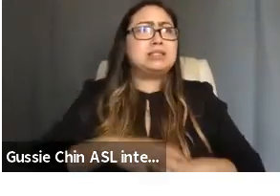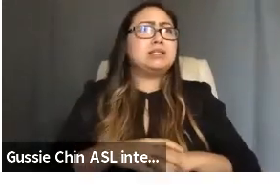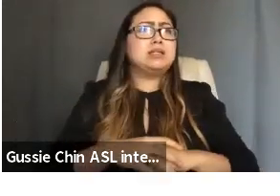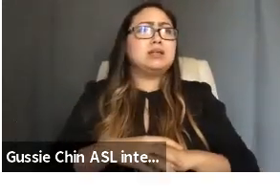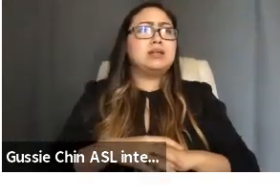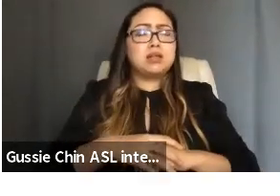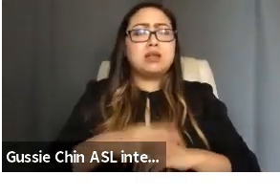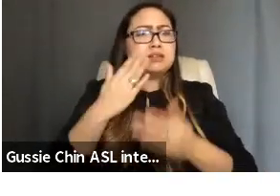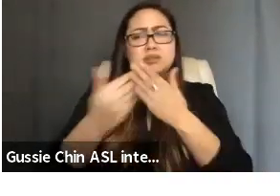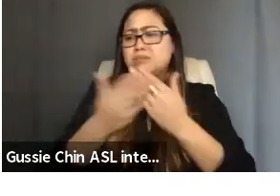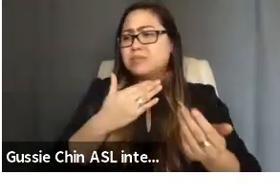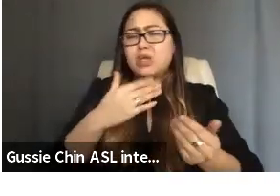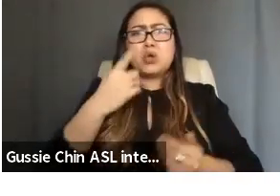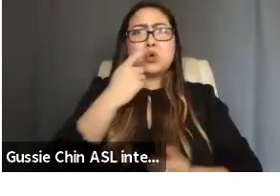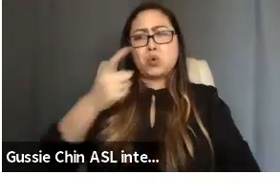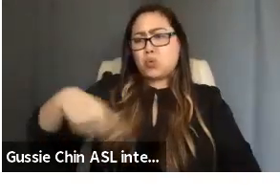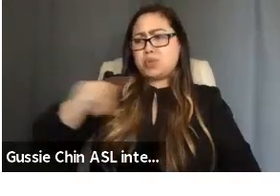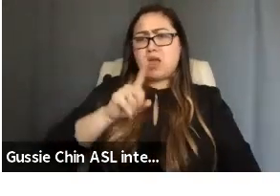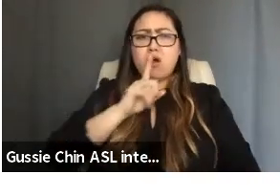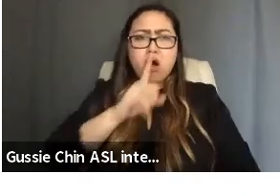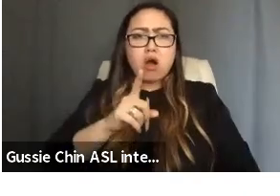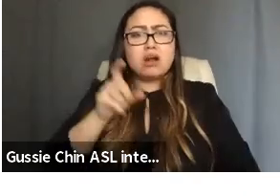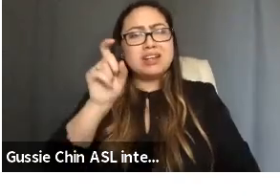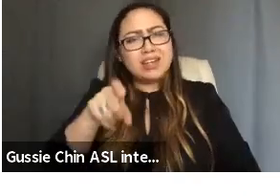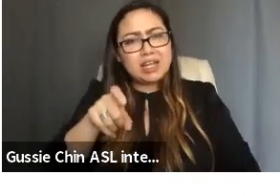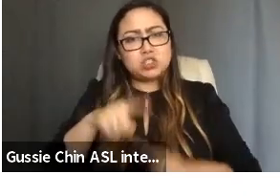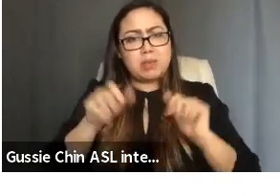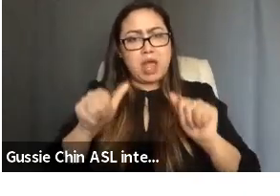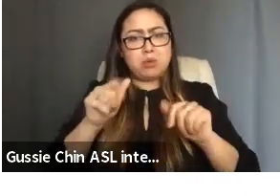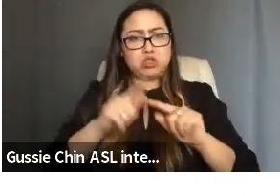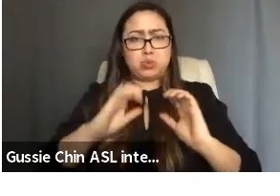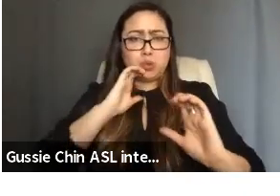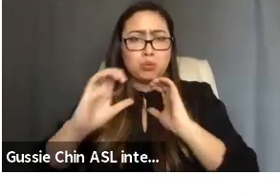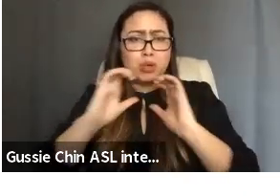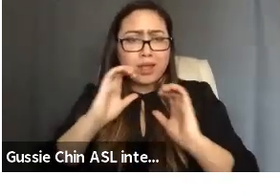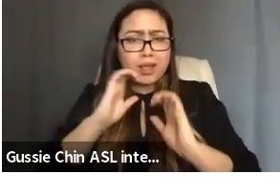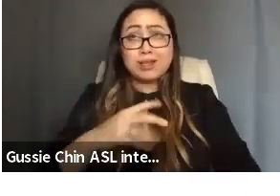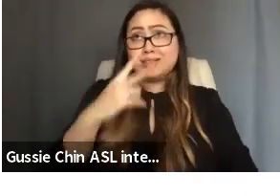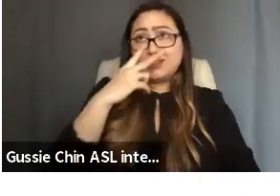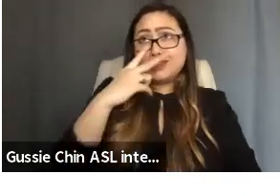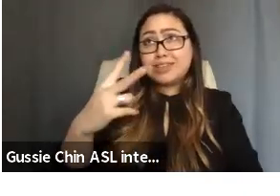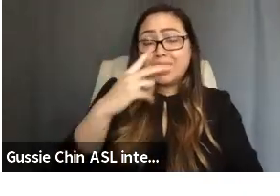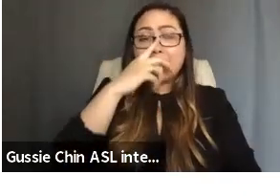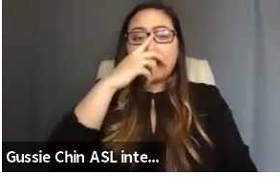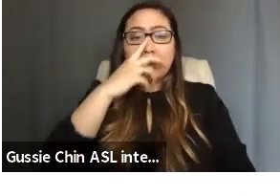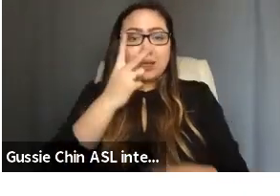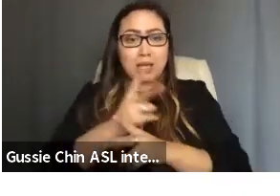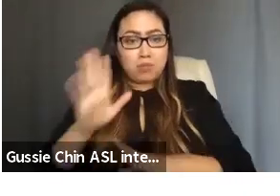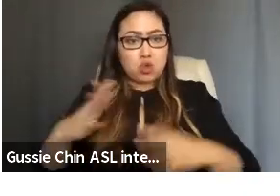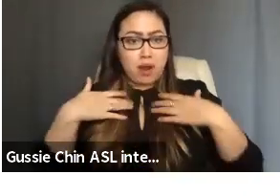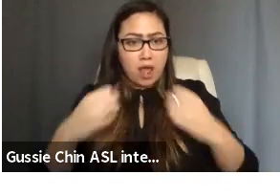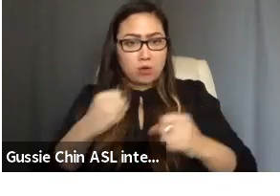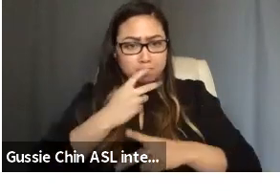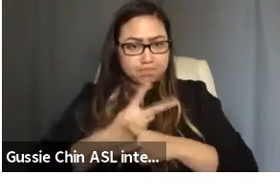regardless of who we are, need to be able to communicate, C, maintain their health, M. Retain